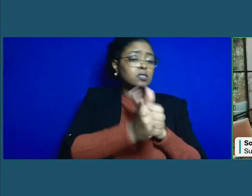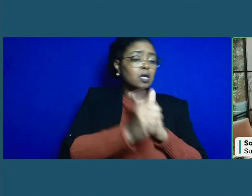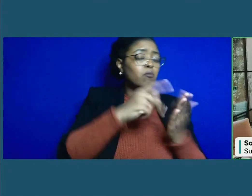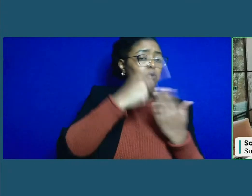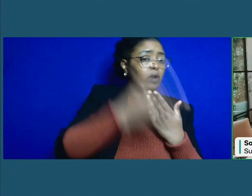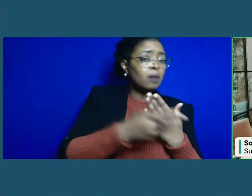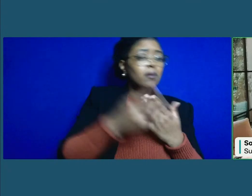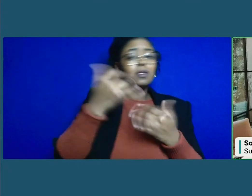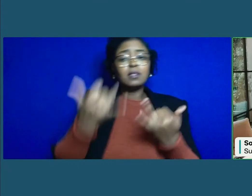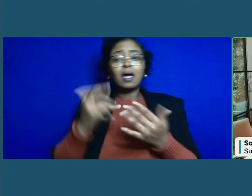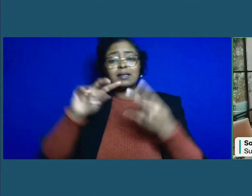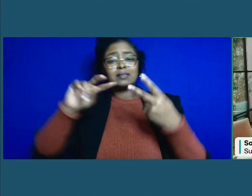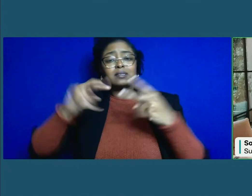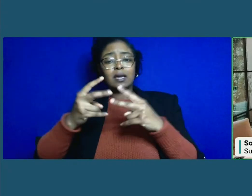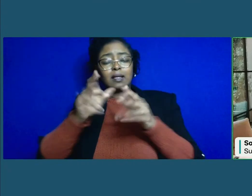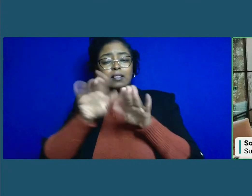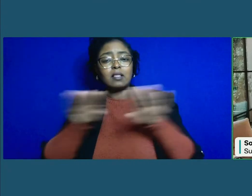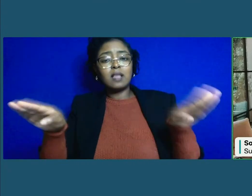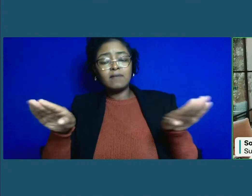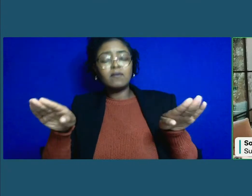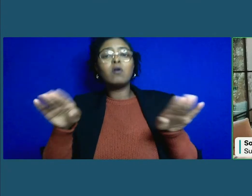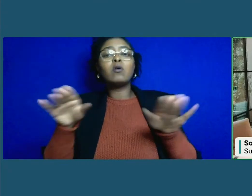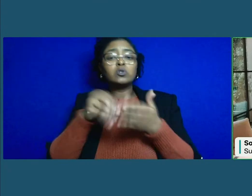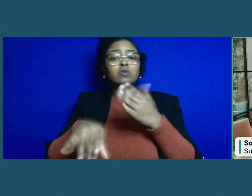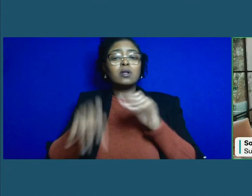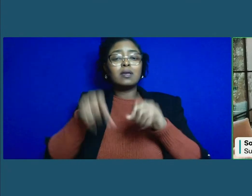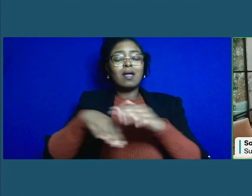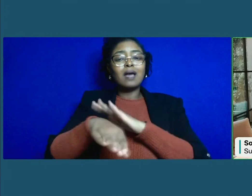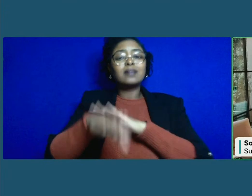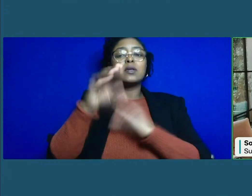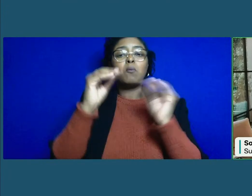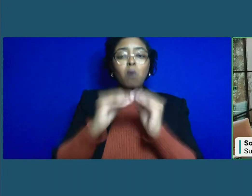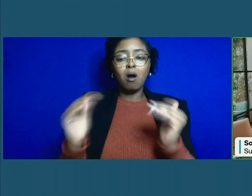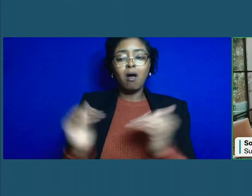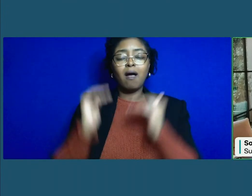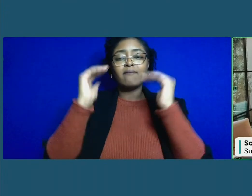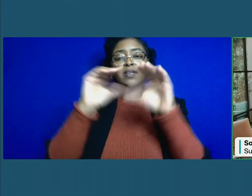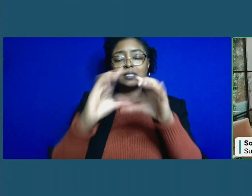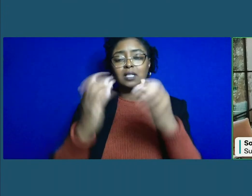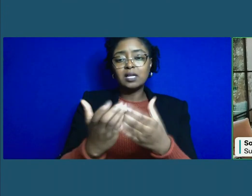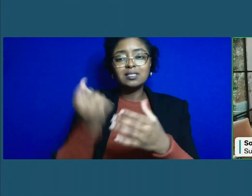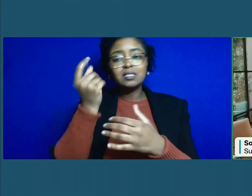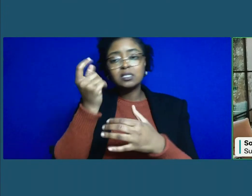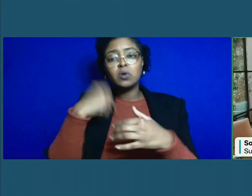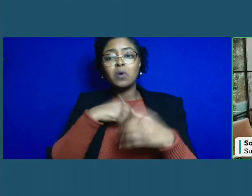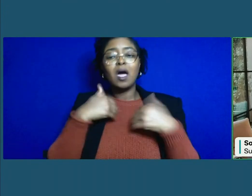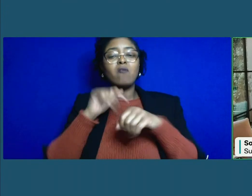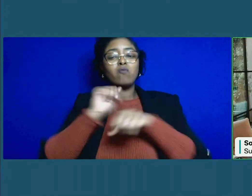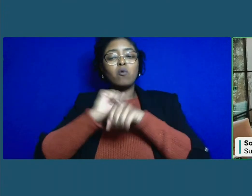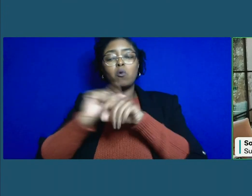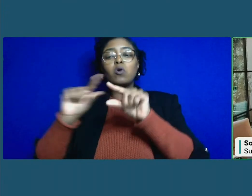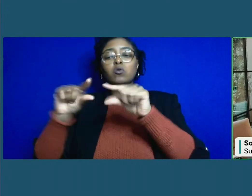that students can access more gifted programs? And then what does it look like at the